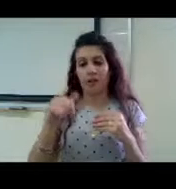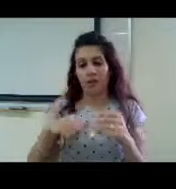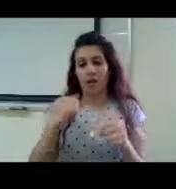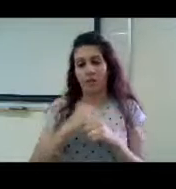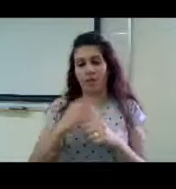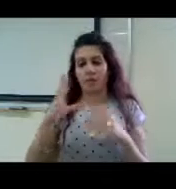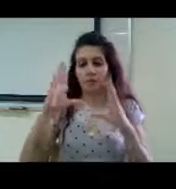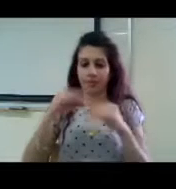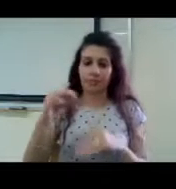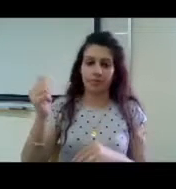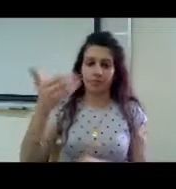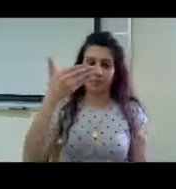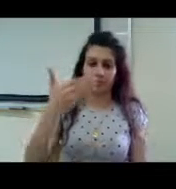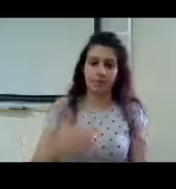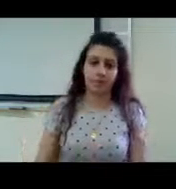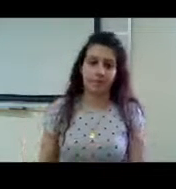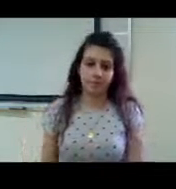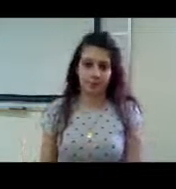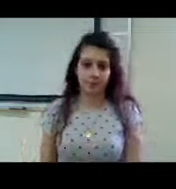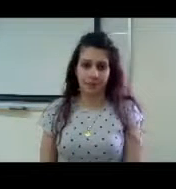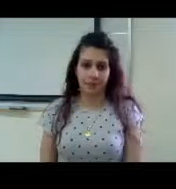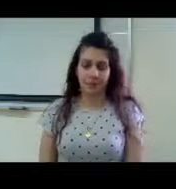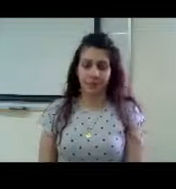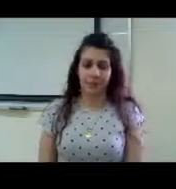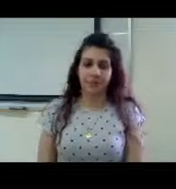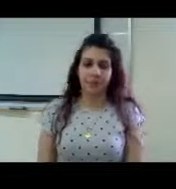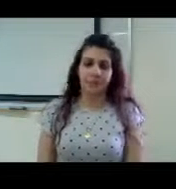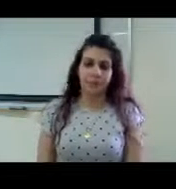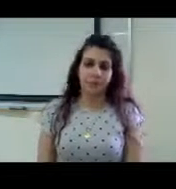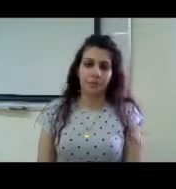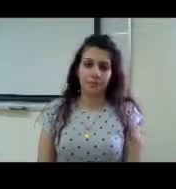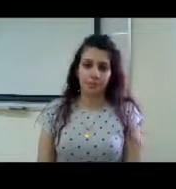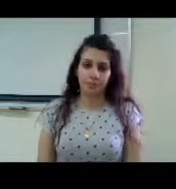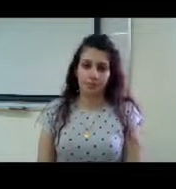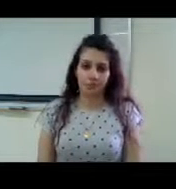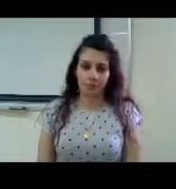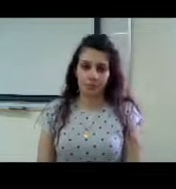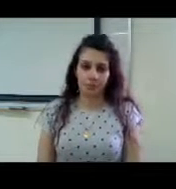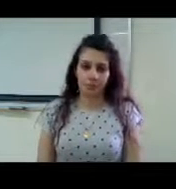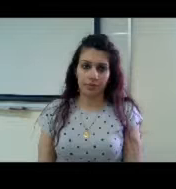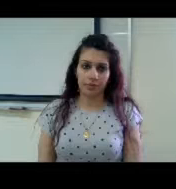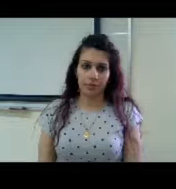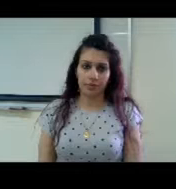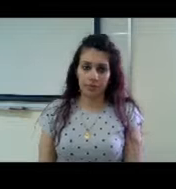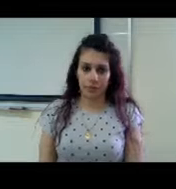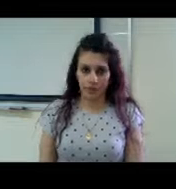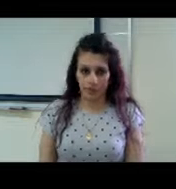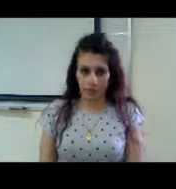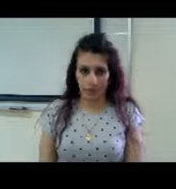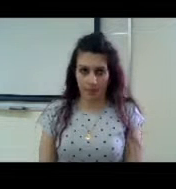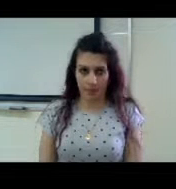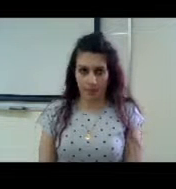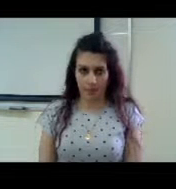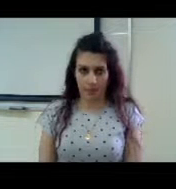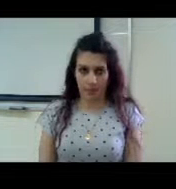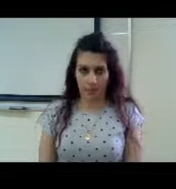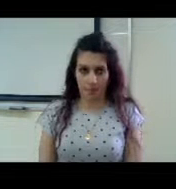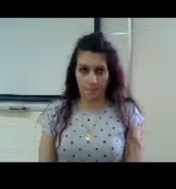like to start by of course complementing what Lauren has just comprehensively and